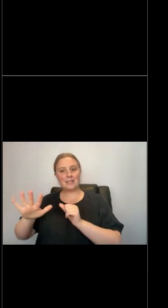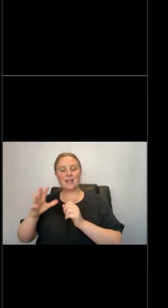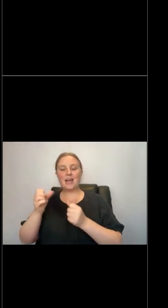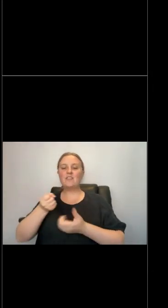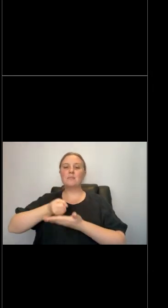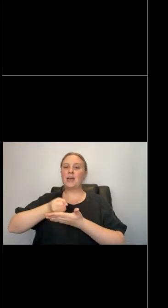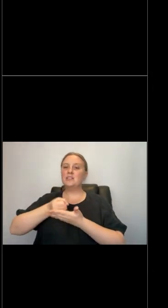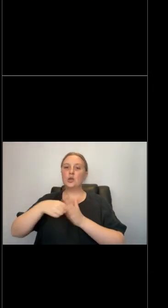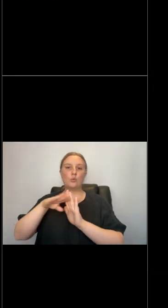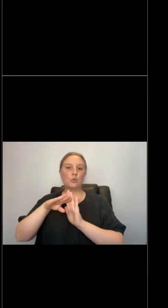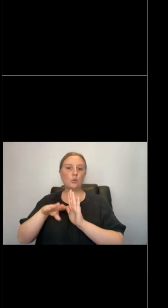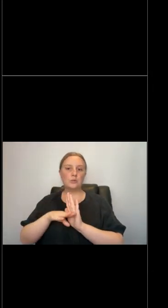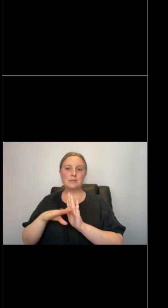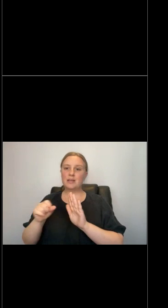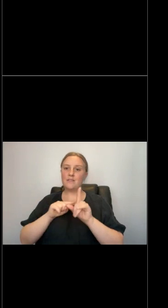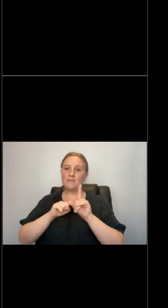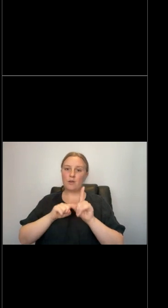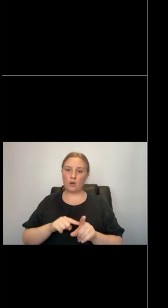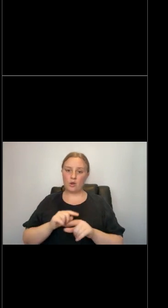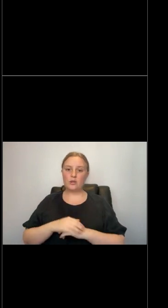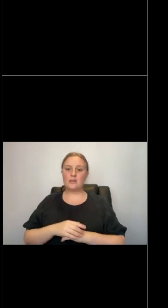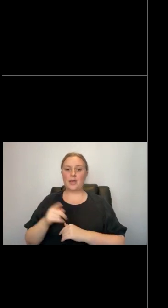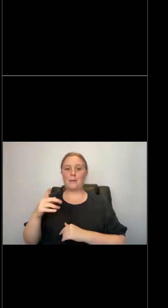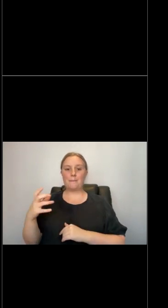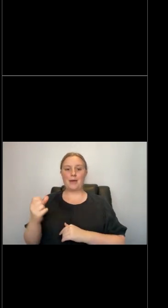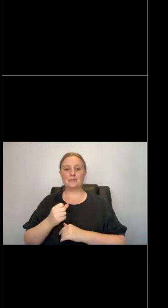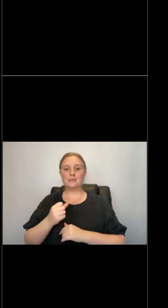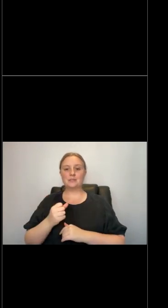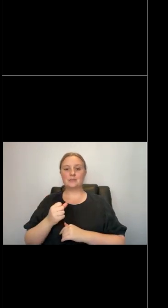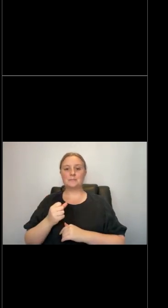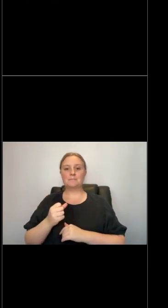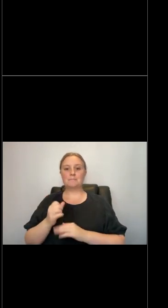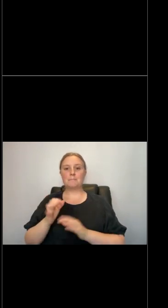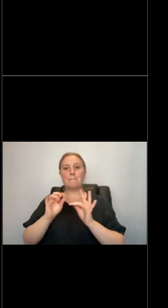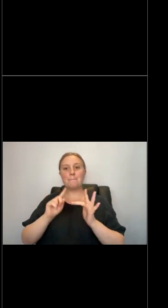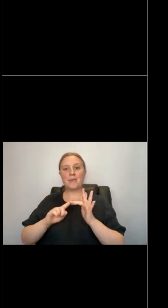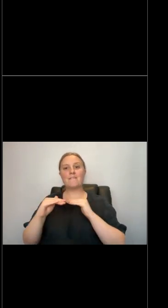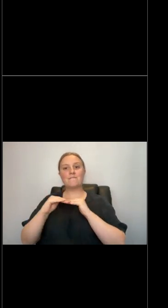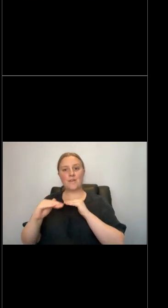fairly in a court and in accordance with the with the merits of the case.